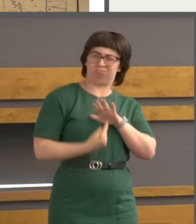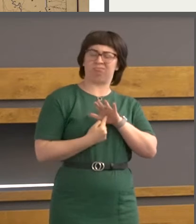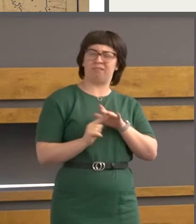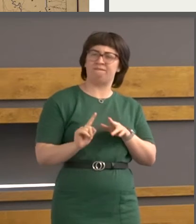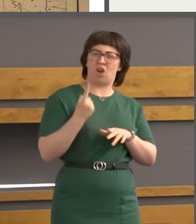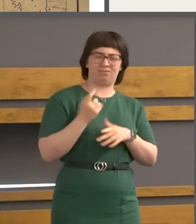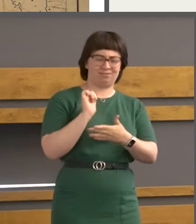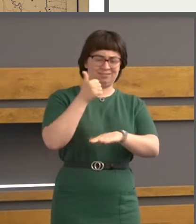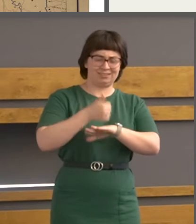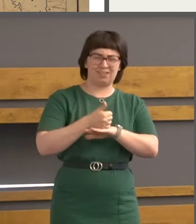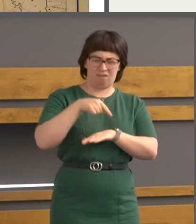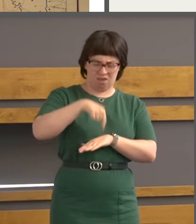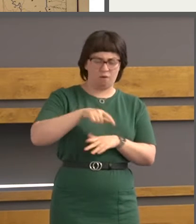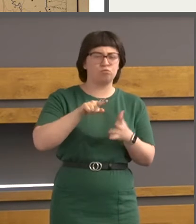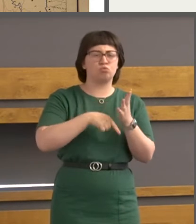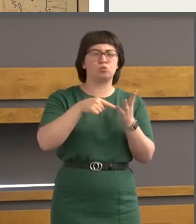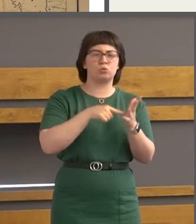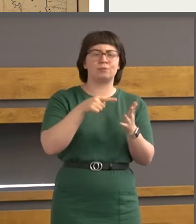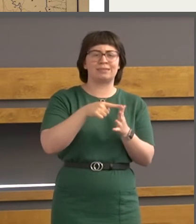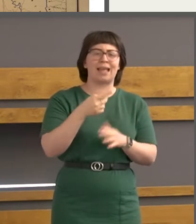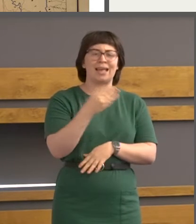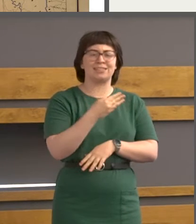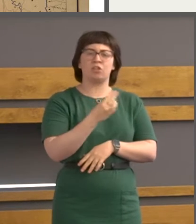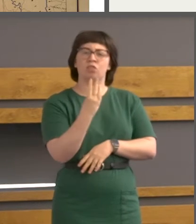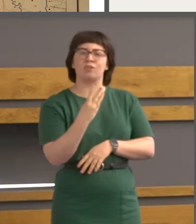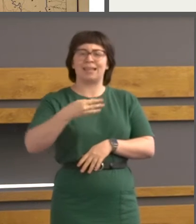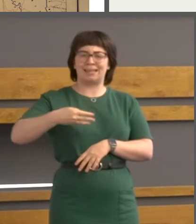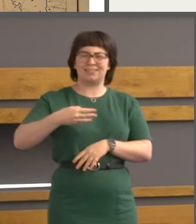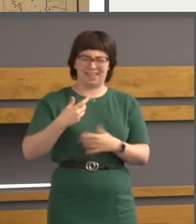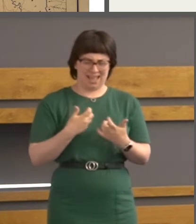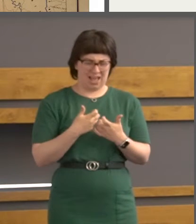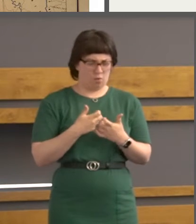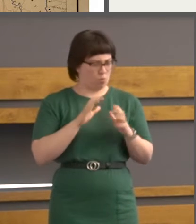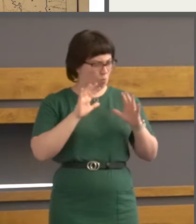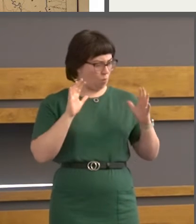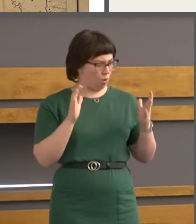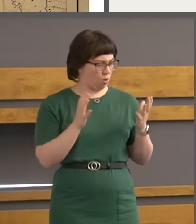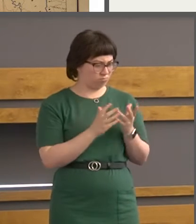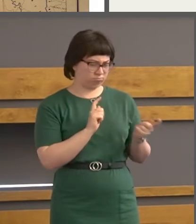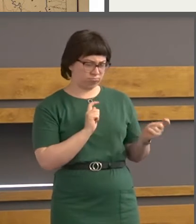for the production of jute beginning at 1838 and held the world's monopoly until 1890,